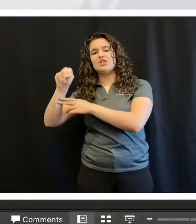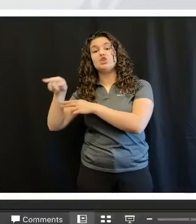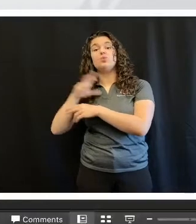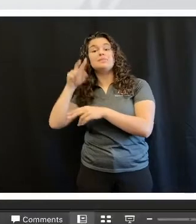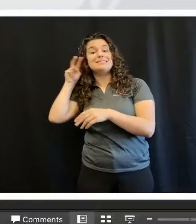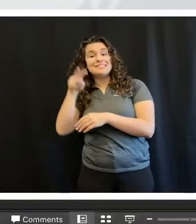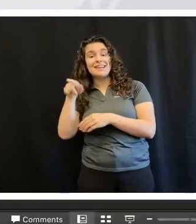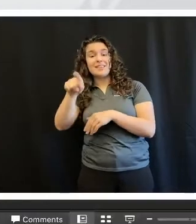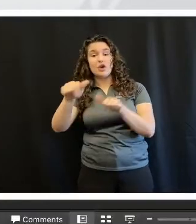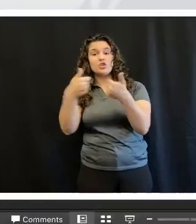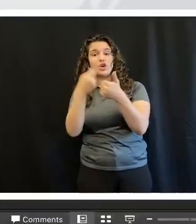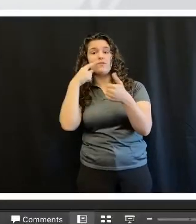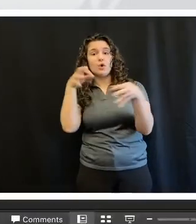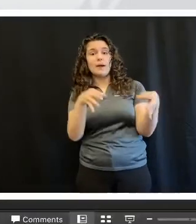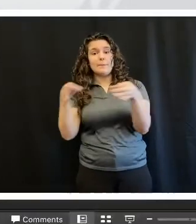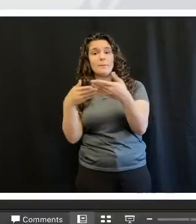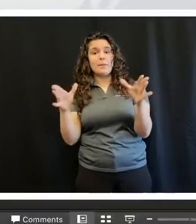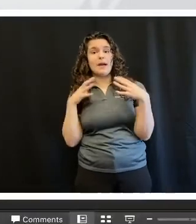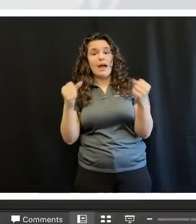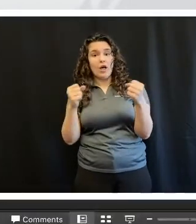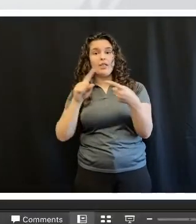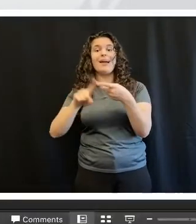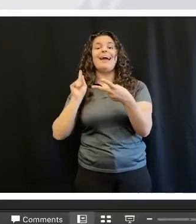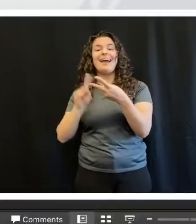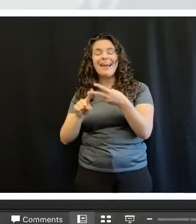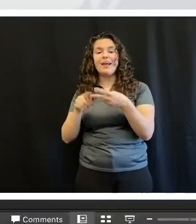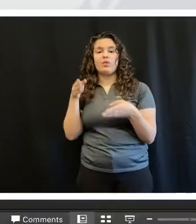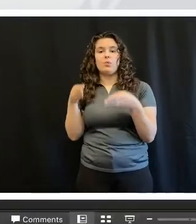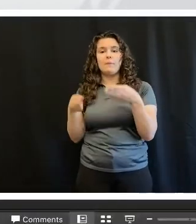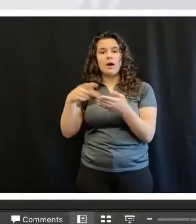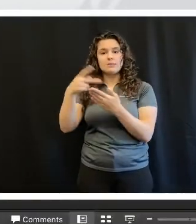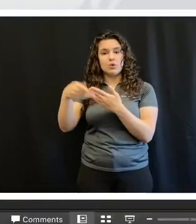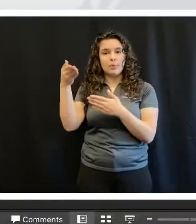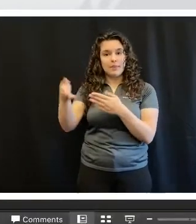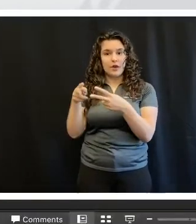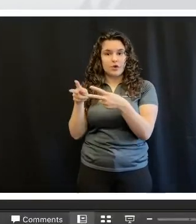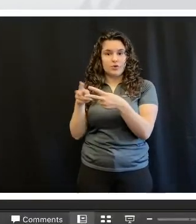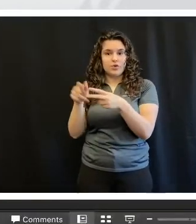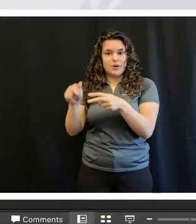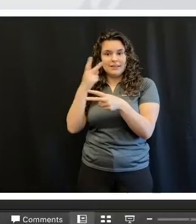about the digital robotics program there. We've been working not just there.